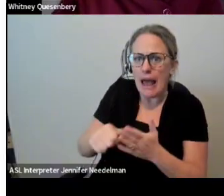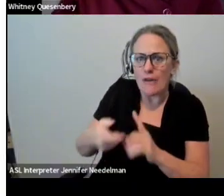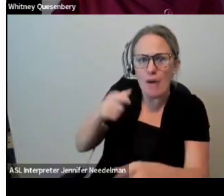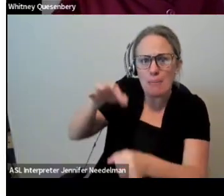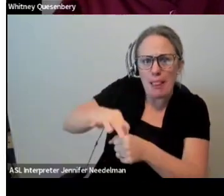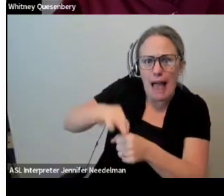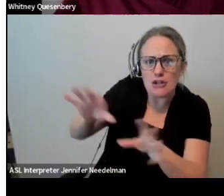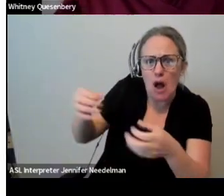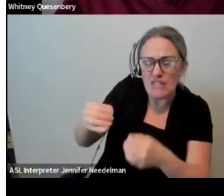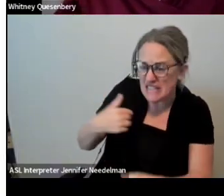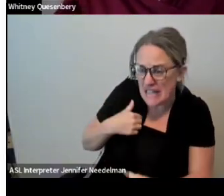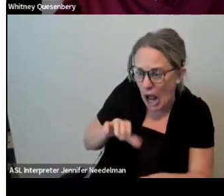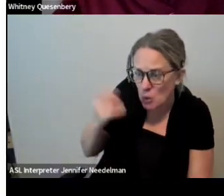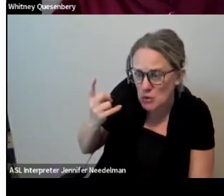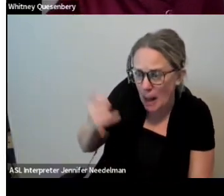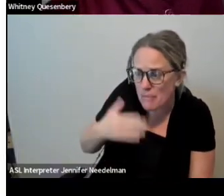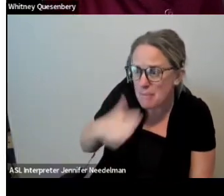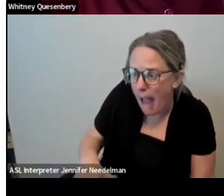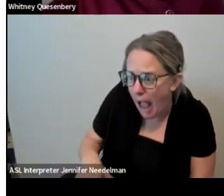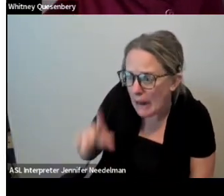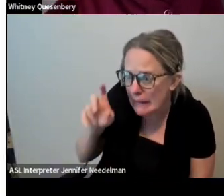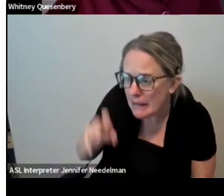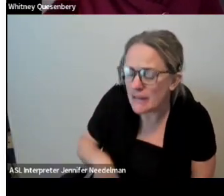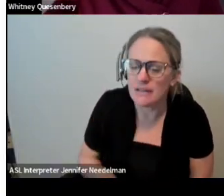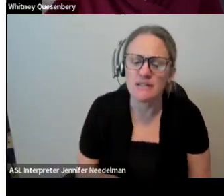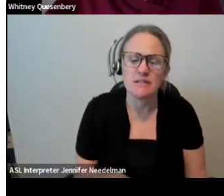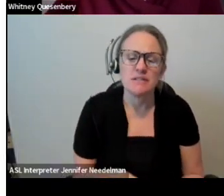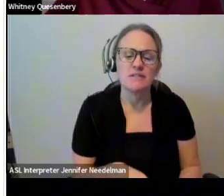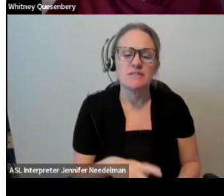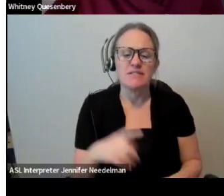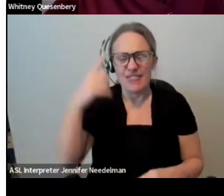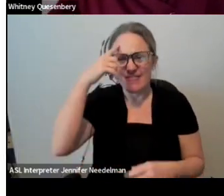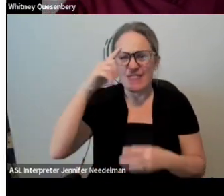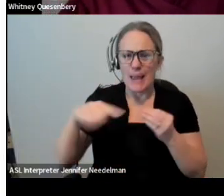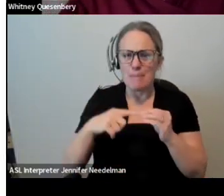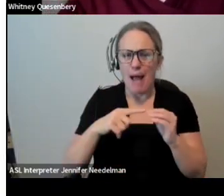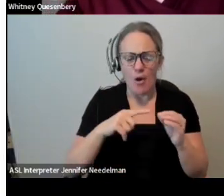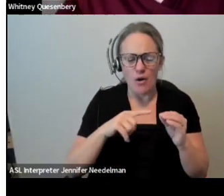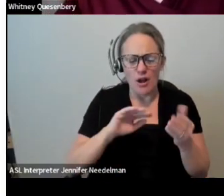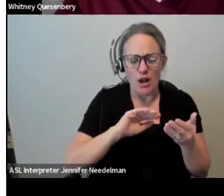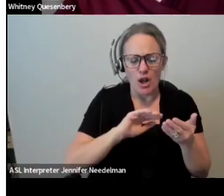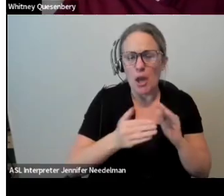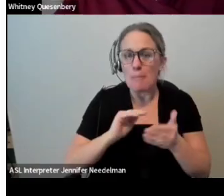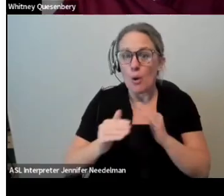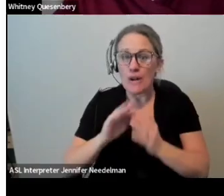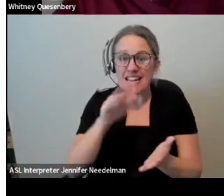Or think about the difference between, you know, your neighborhood community center and the IRS, right?